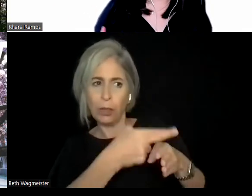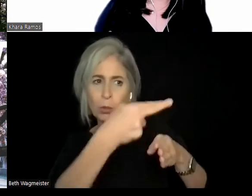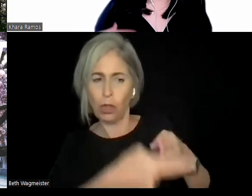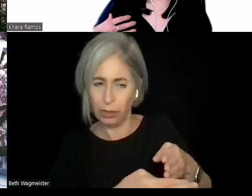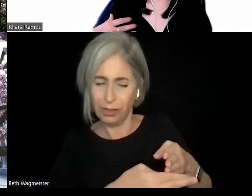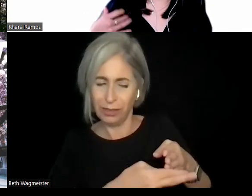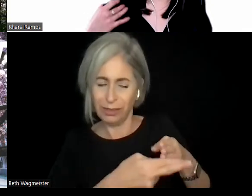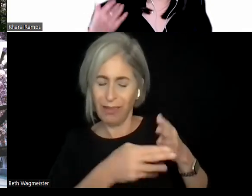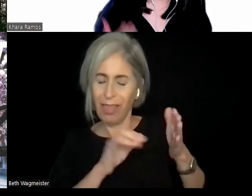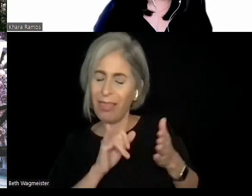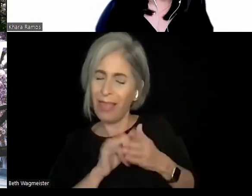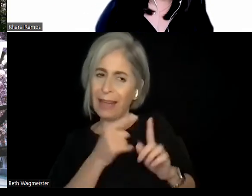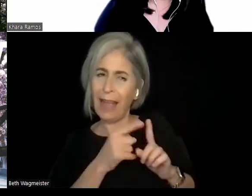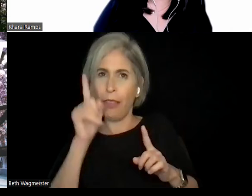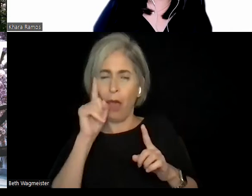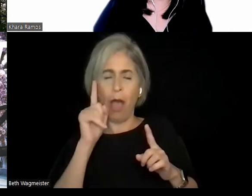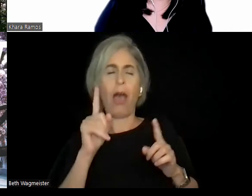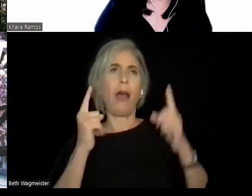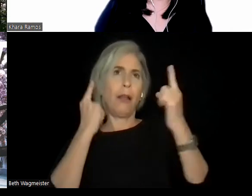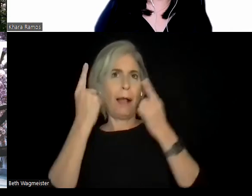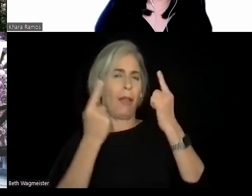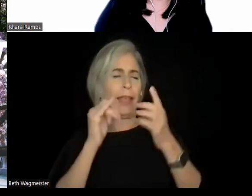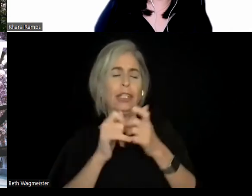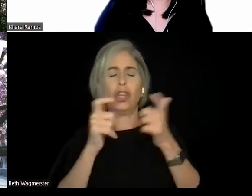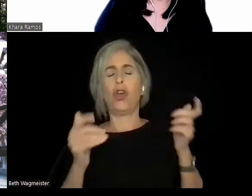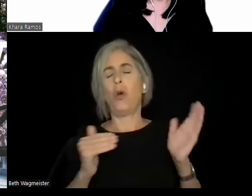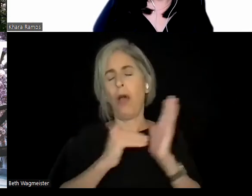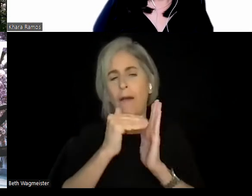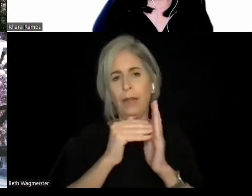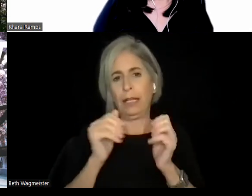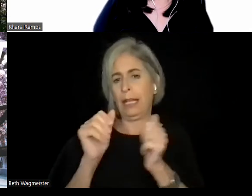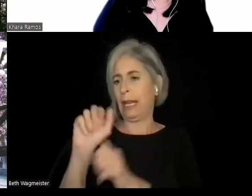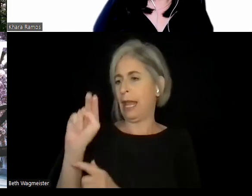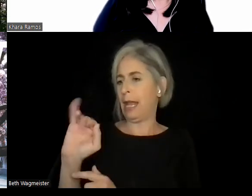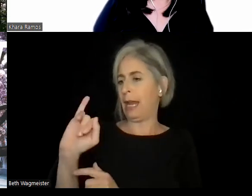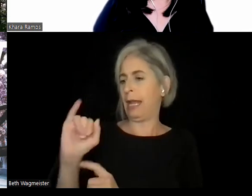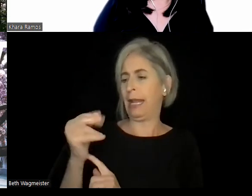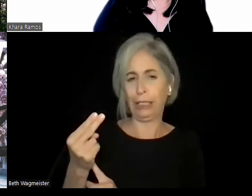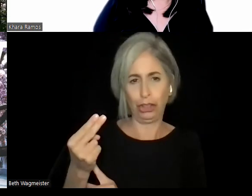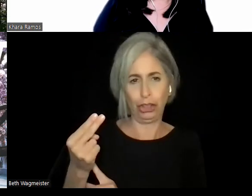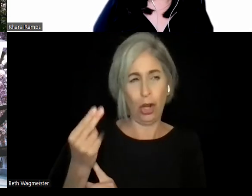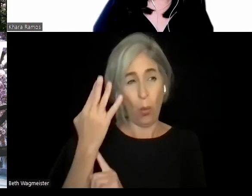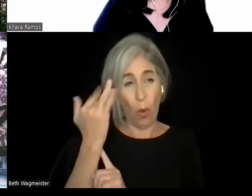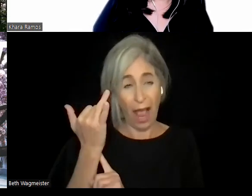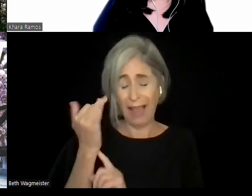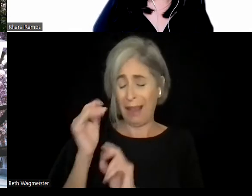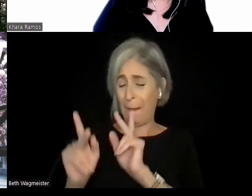to the point you were making about how upstream decisions are really shaping the outcomes and that's something that I thought about so much when I was at